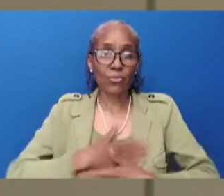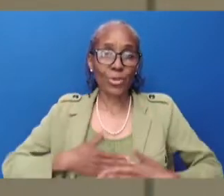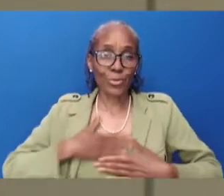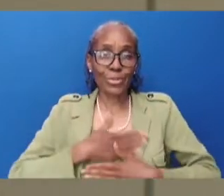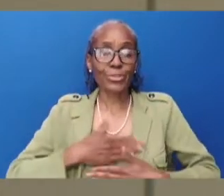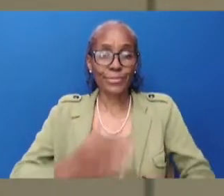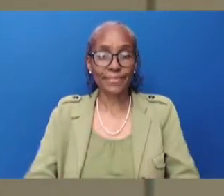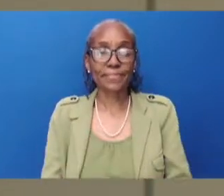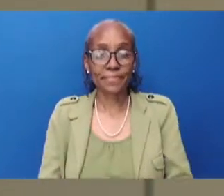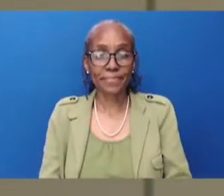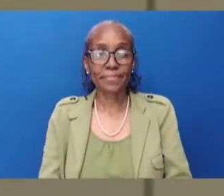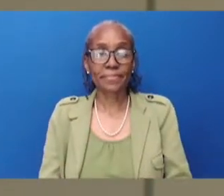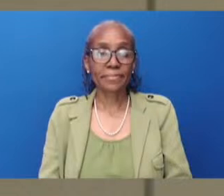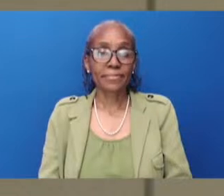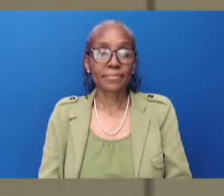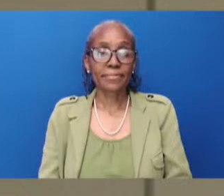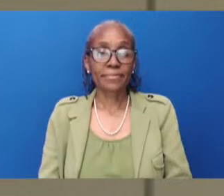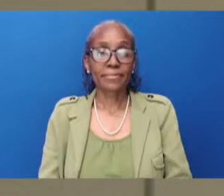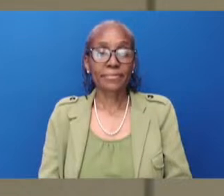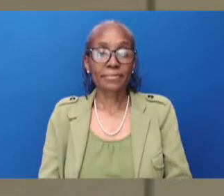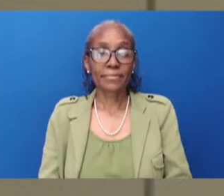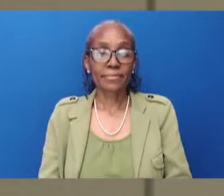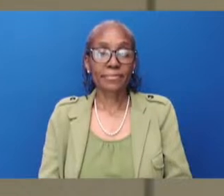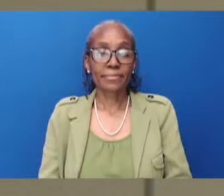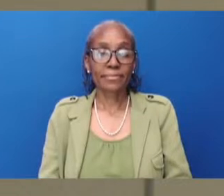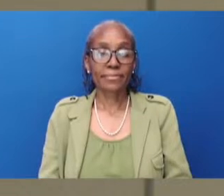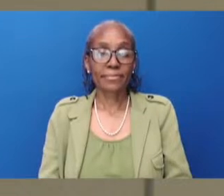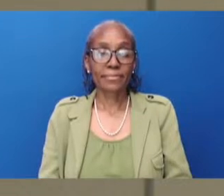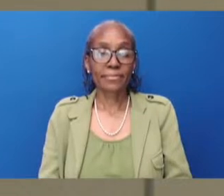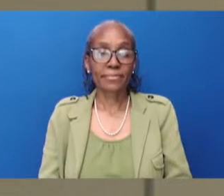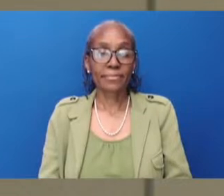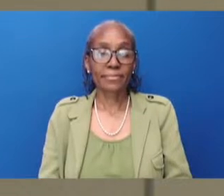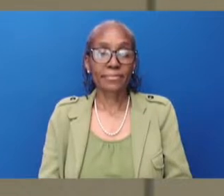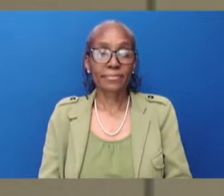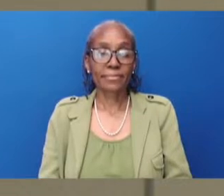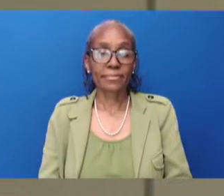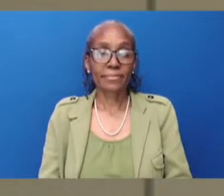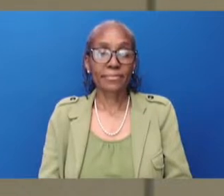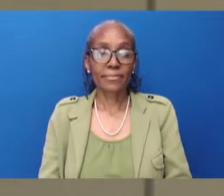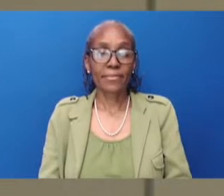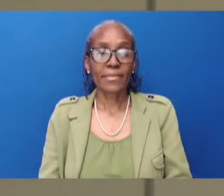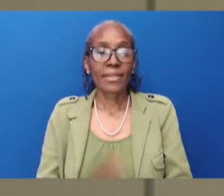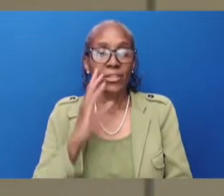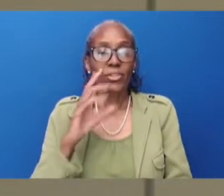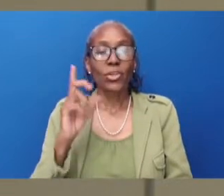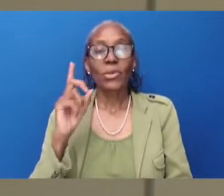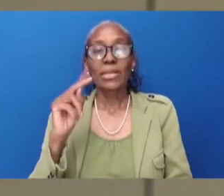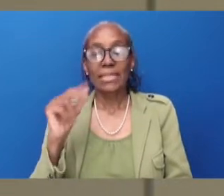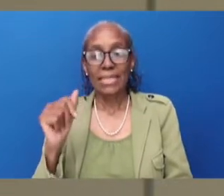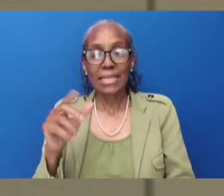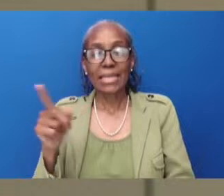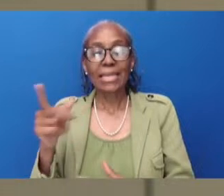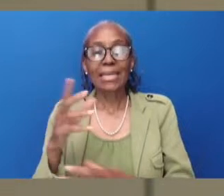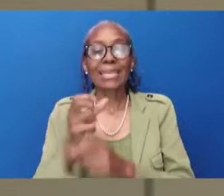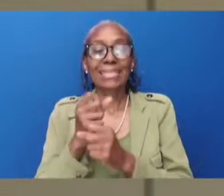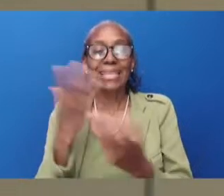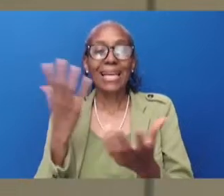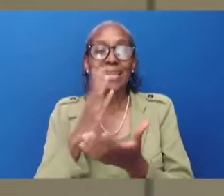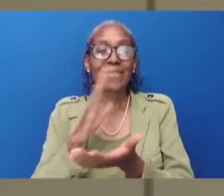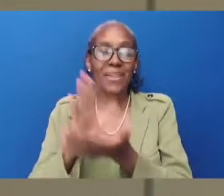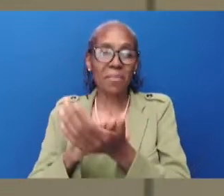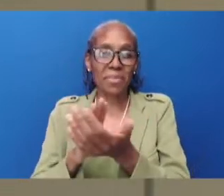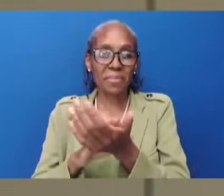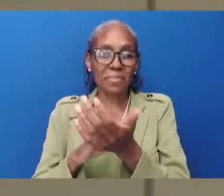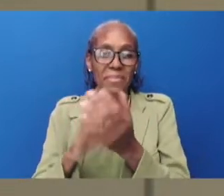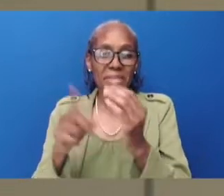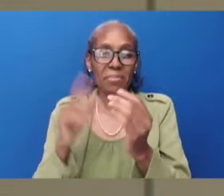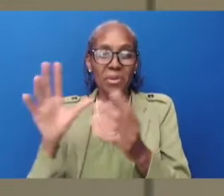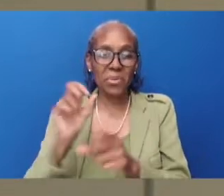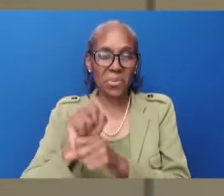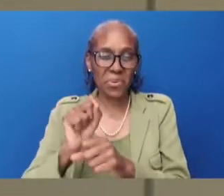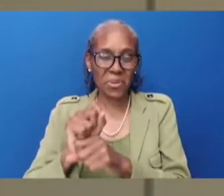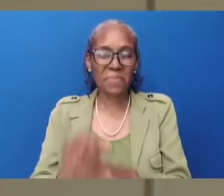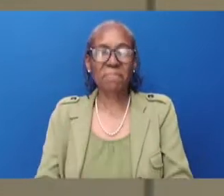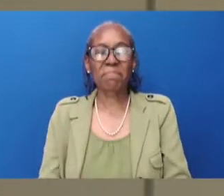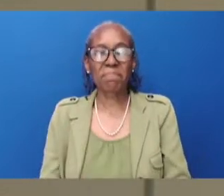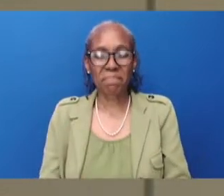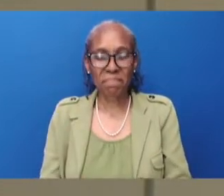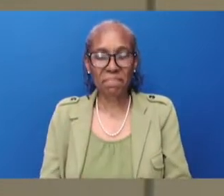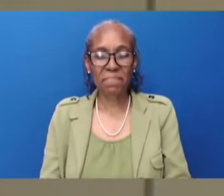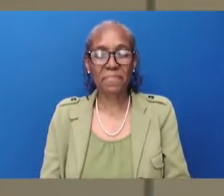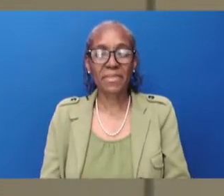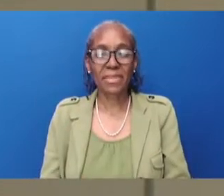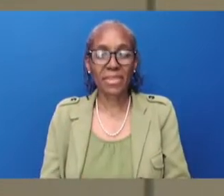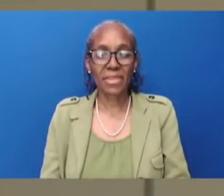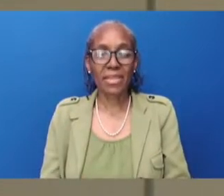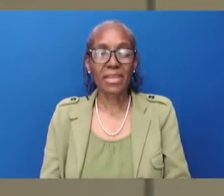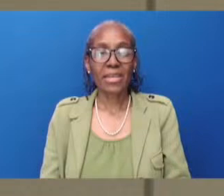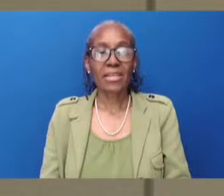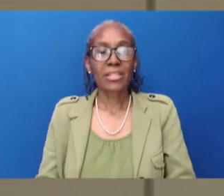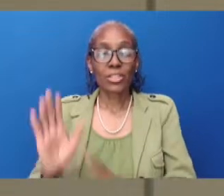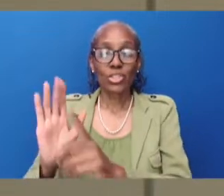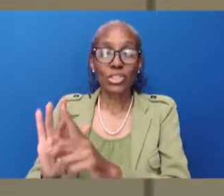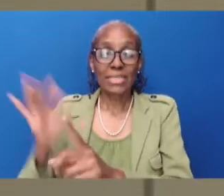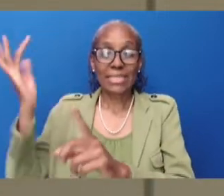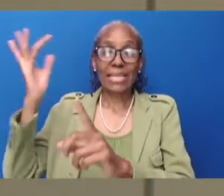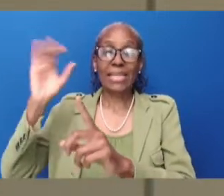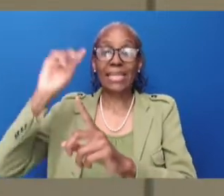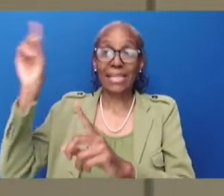FOR PUBLIC SAFETY.